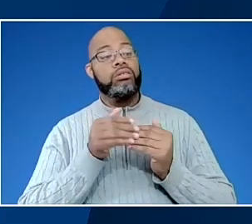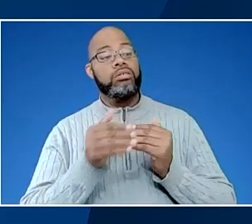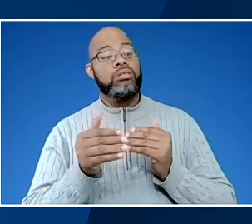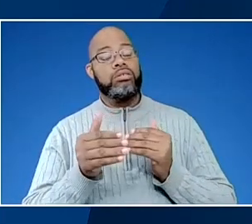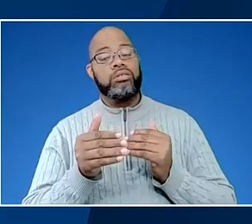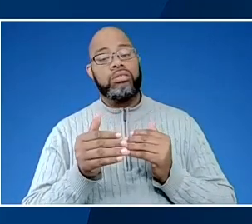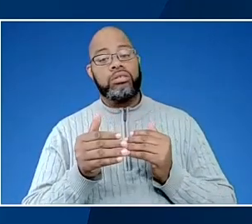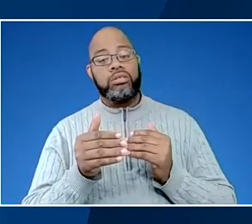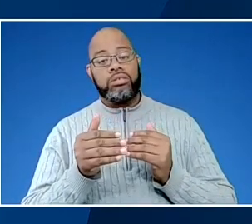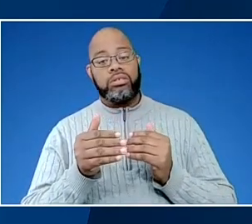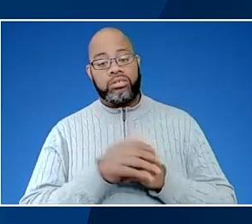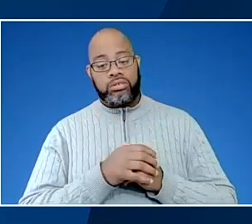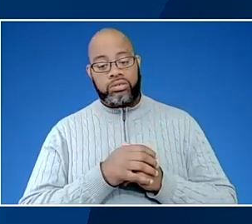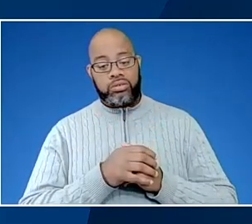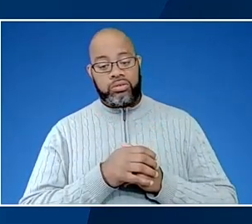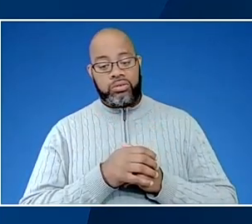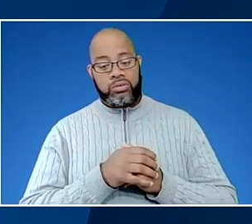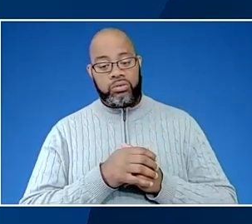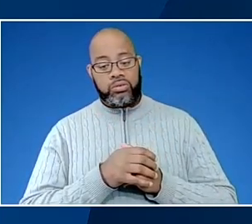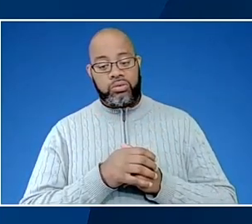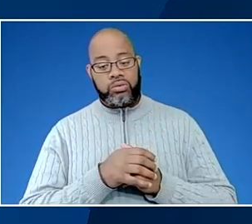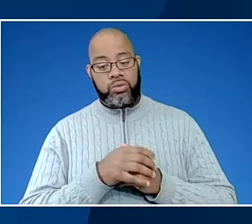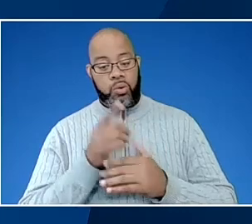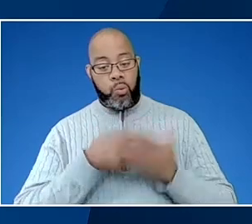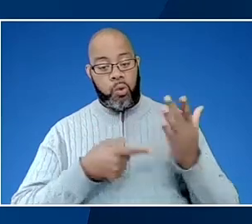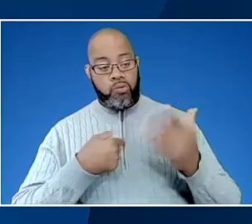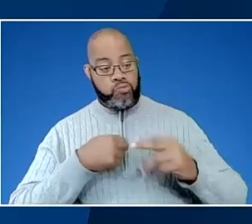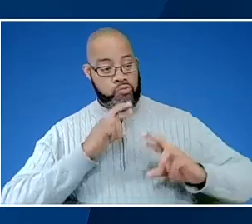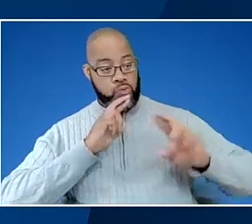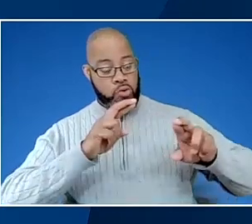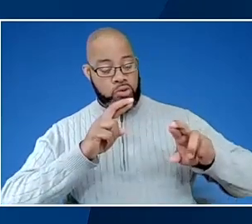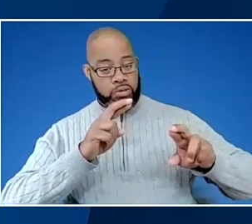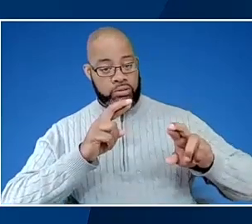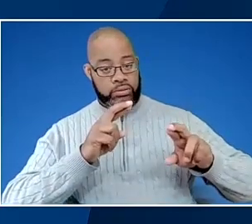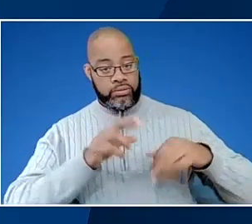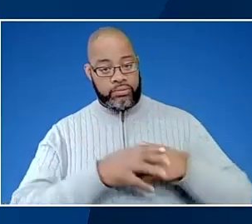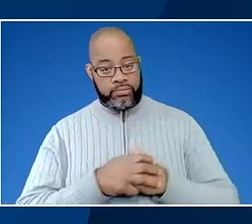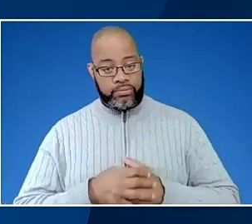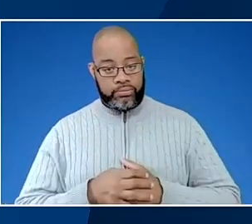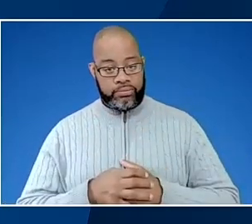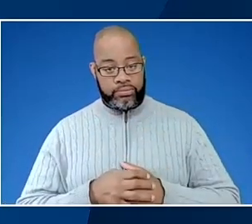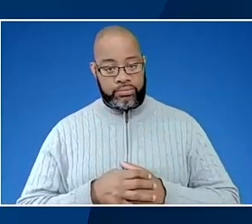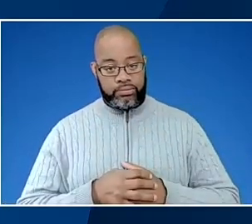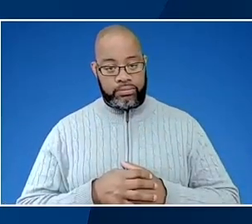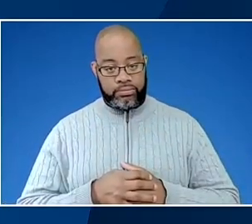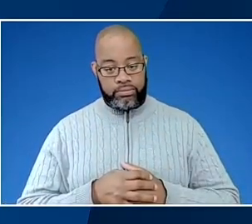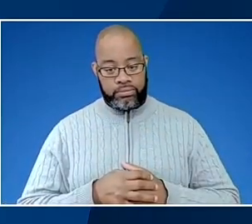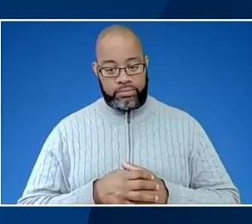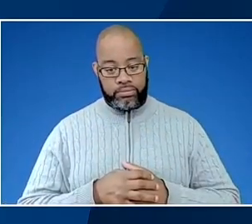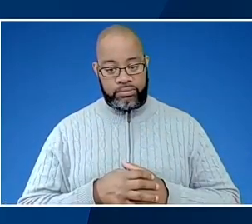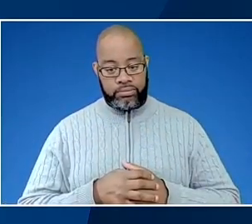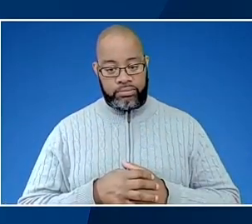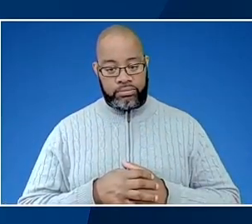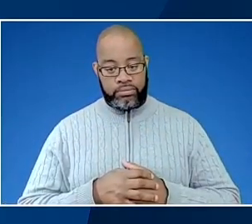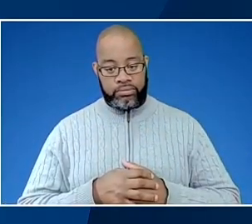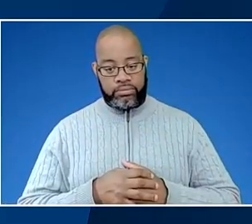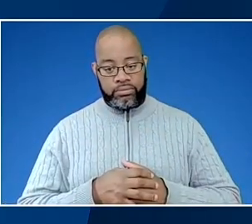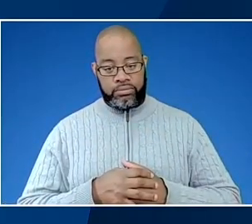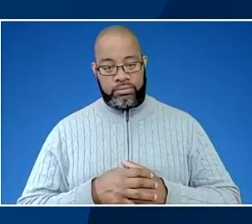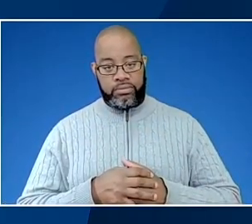going to be reporting to the- well, you don't have to tell us exactly what you're going to be reporting to the main committee. I mean that- but I- you know,